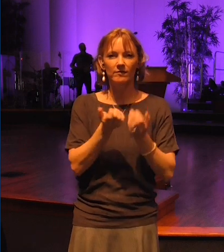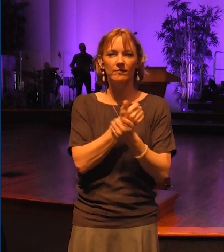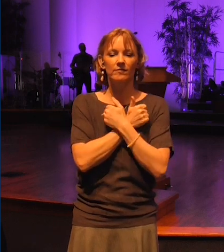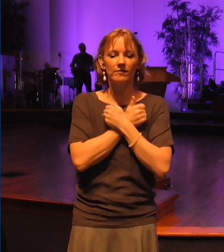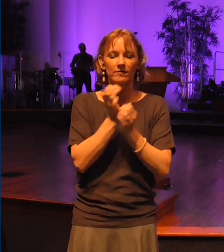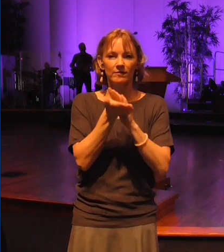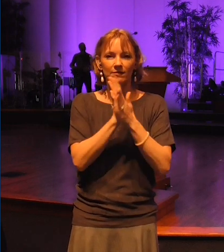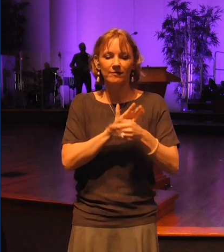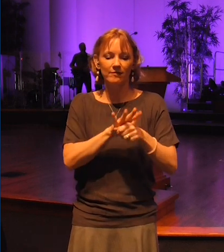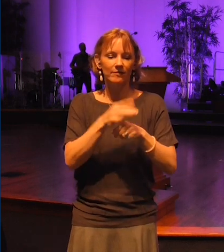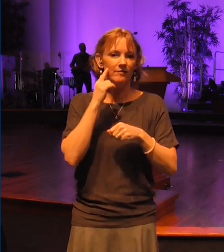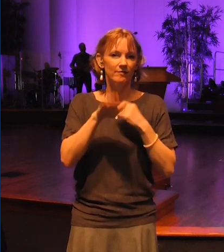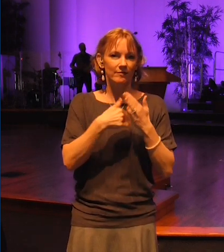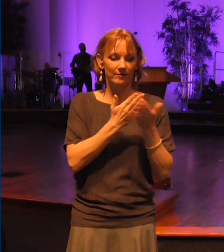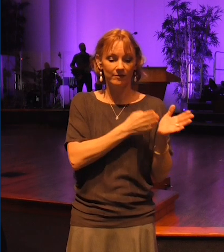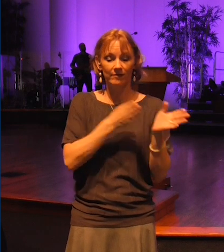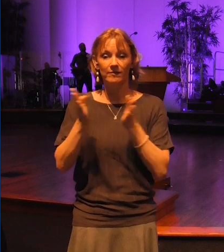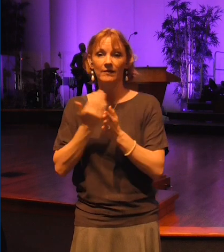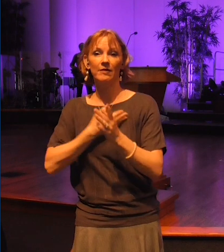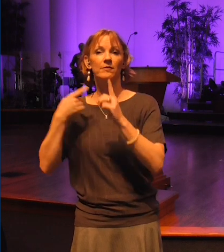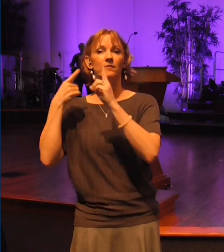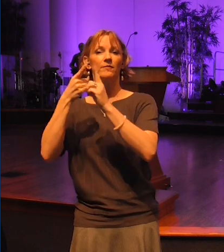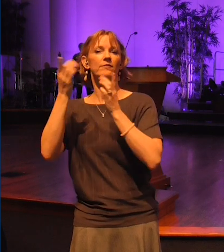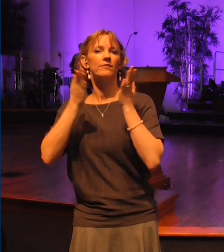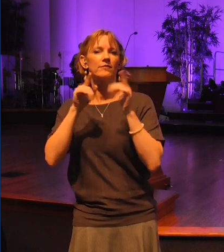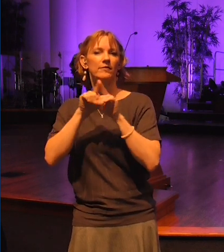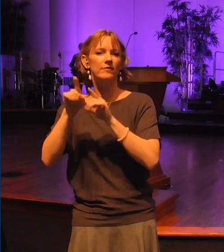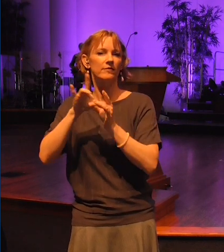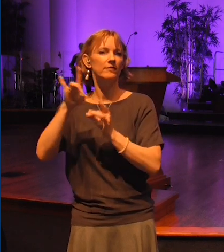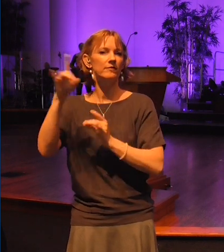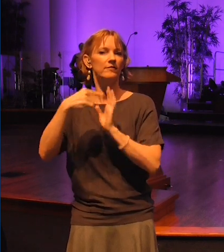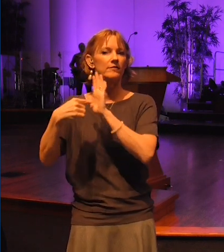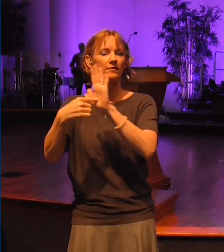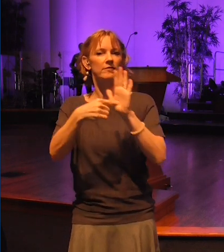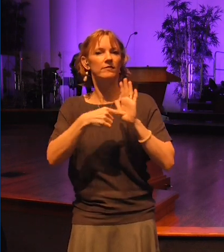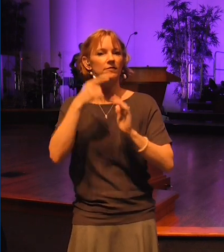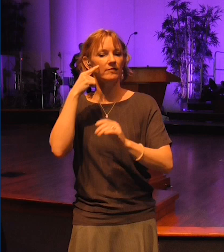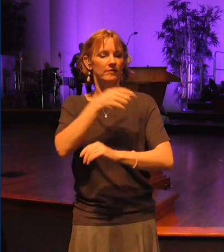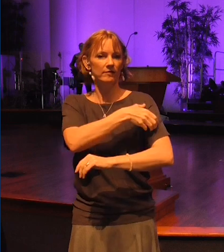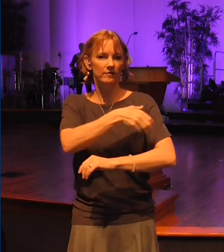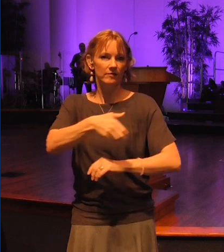and abundance for all our mission to serve as a spiritual beacon for personal empowerment